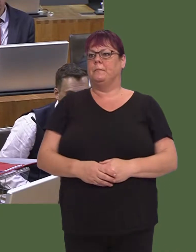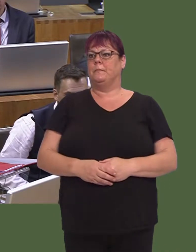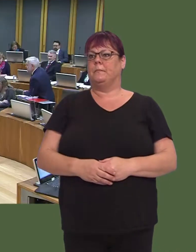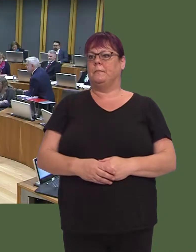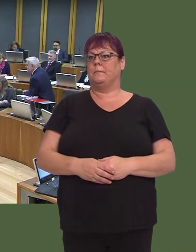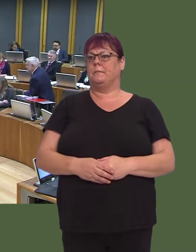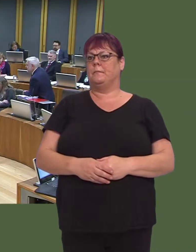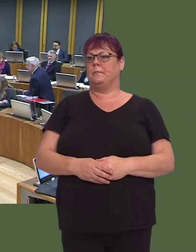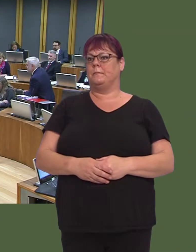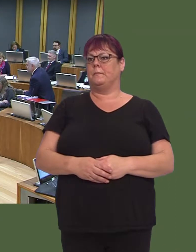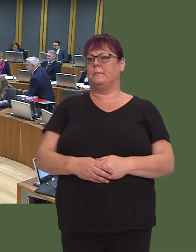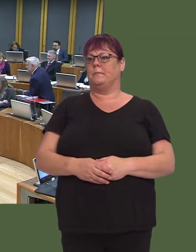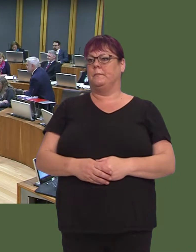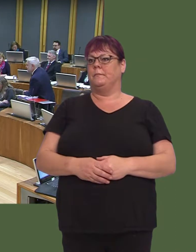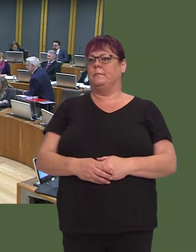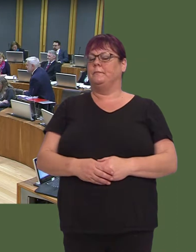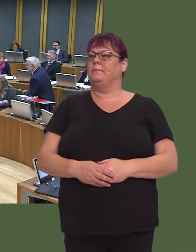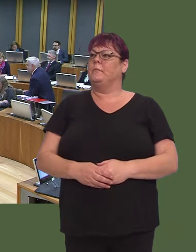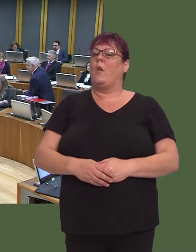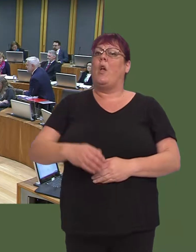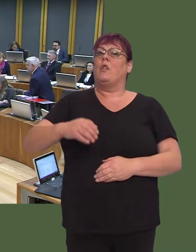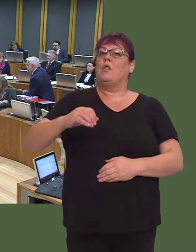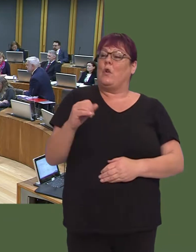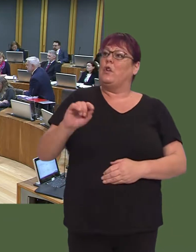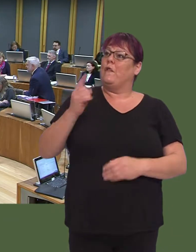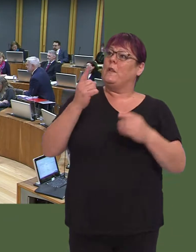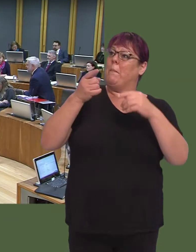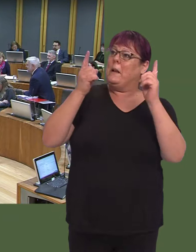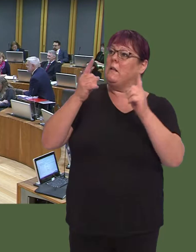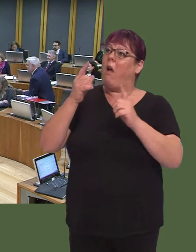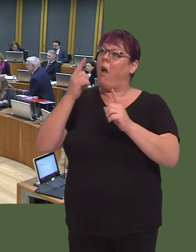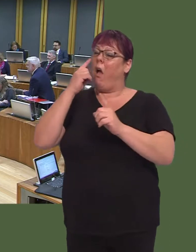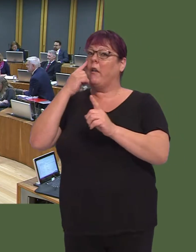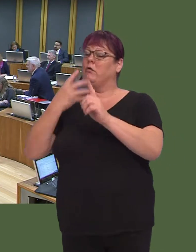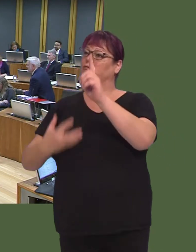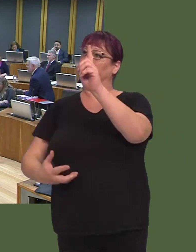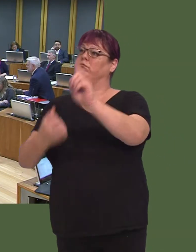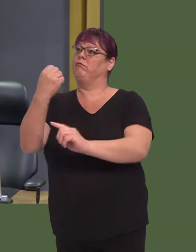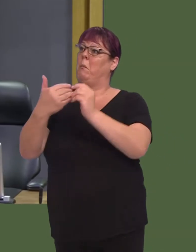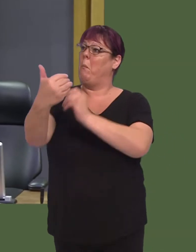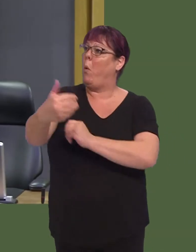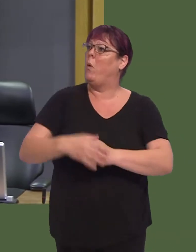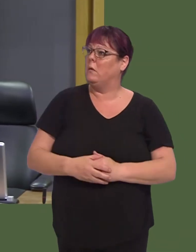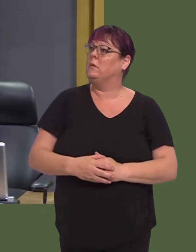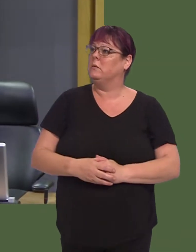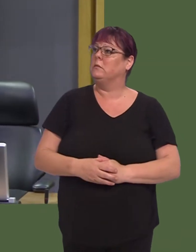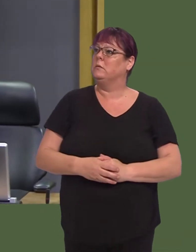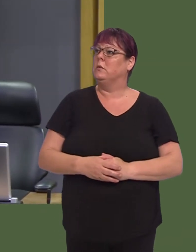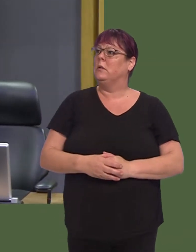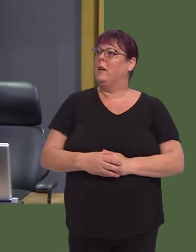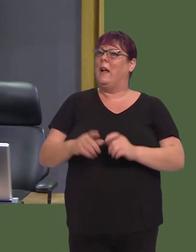Adam Price AM: You're being outflanked by the Scottish First Minister.